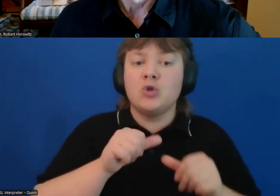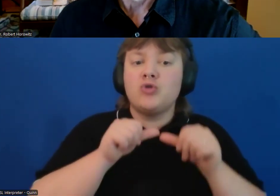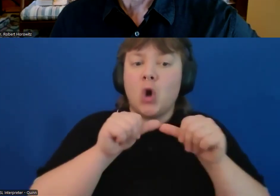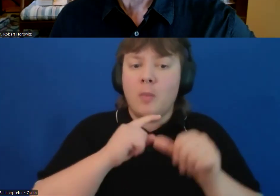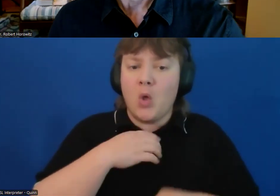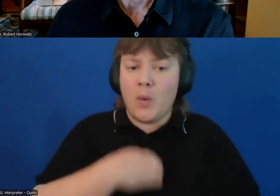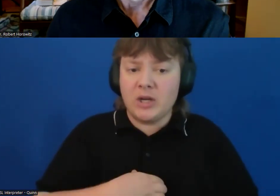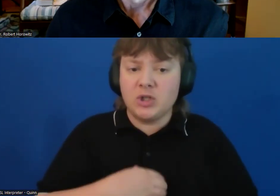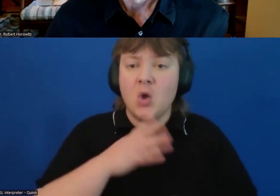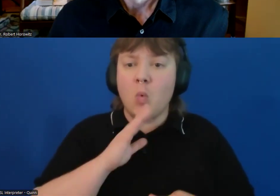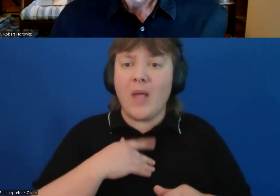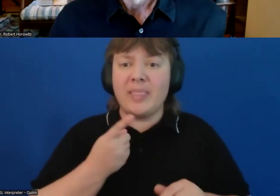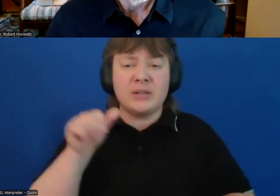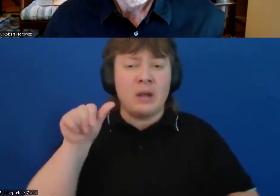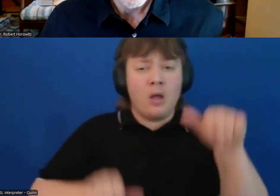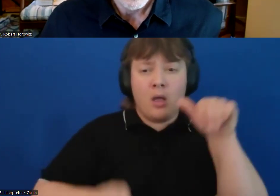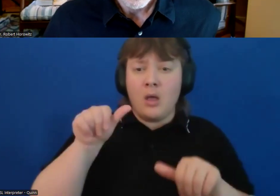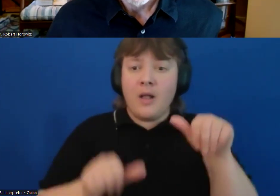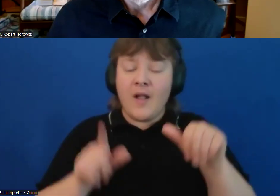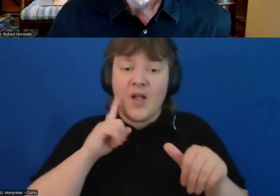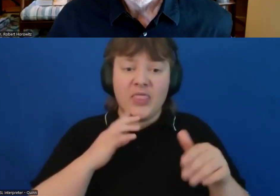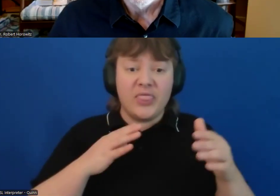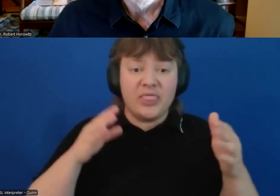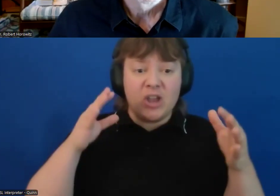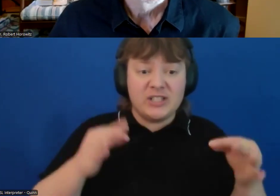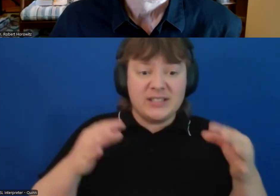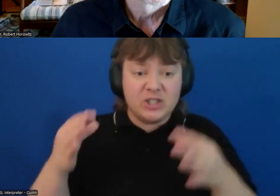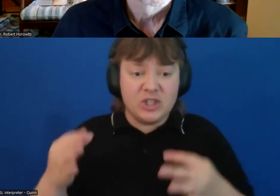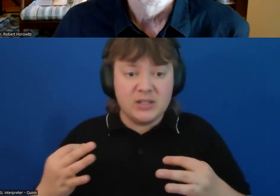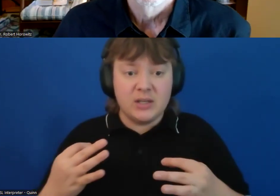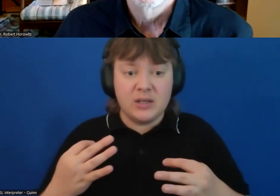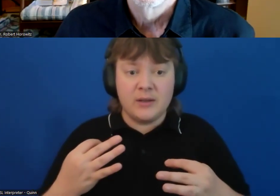decision in fact there's a case like that where CL and ethics are heavily involved in patient